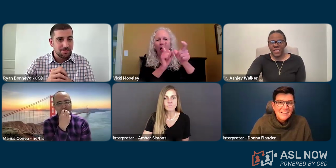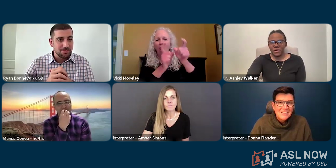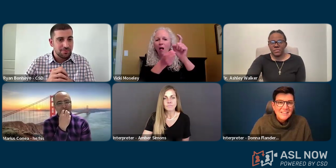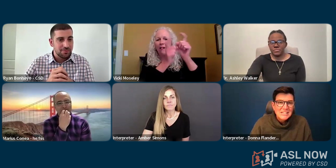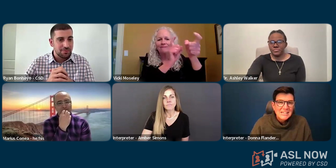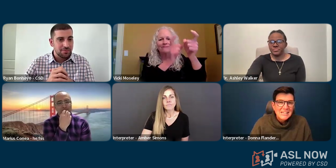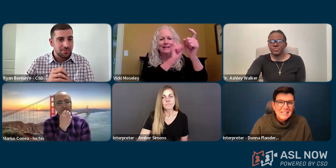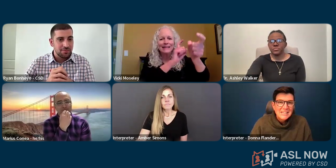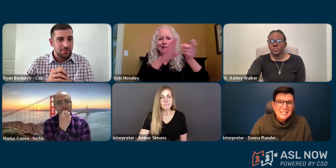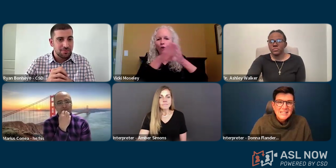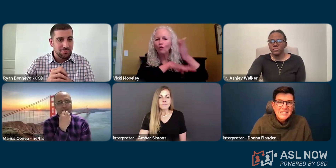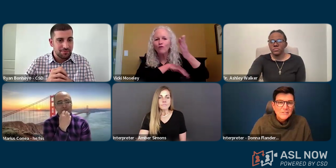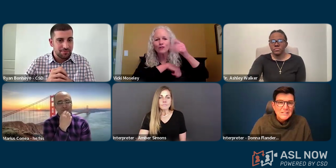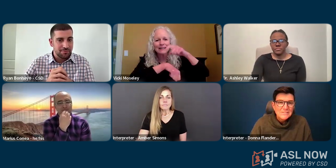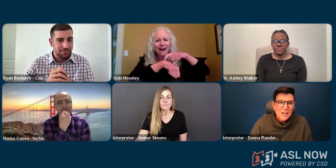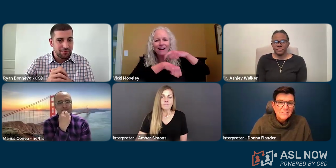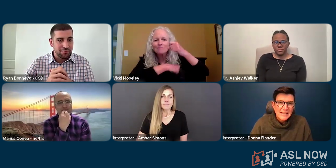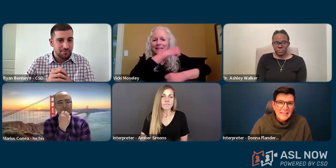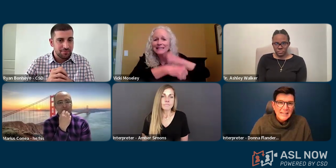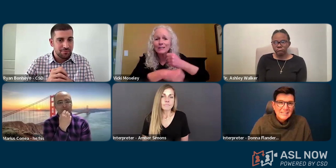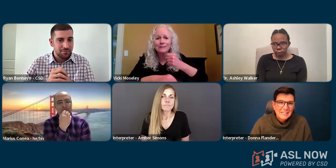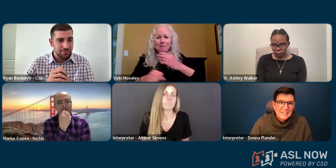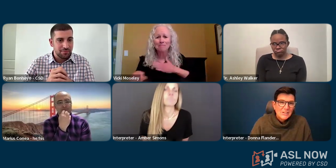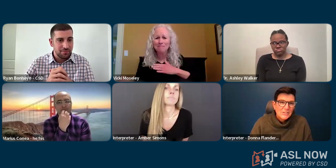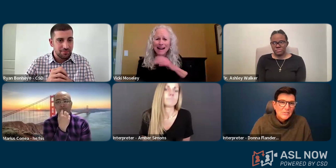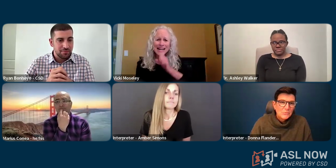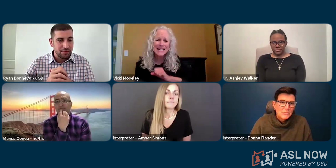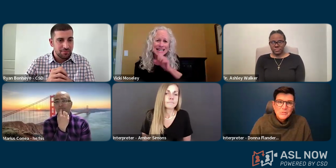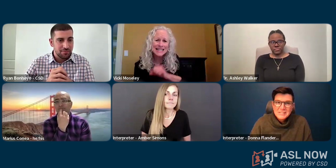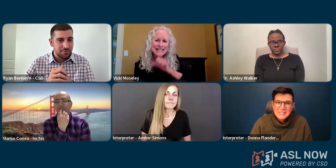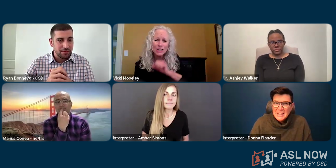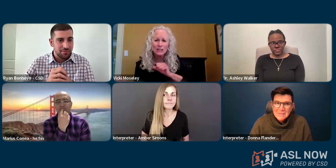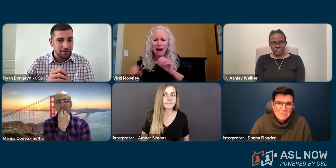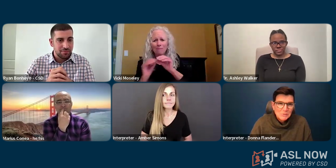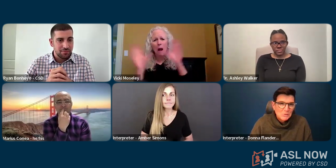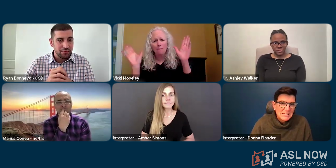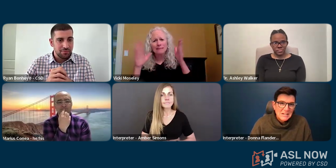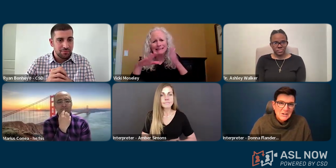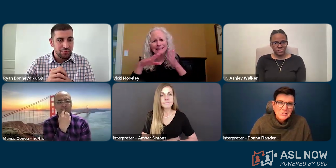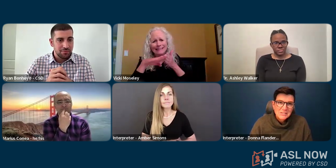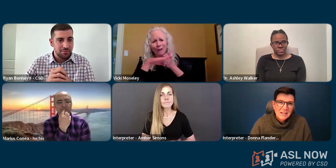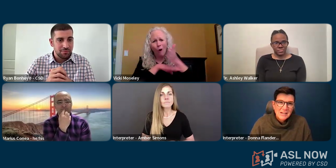Technology is ever evolving through the times, through the years.